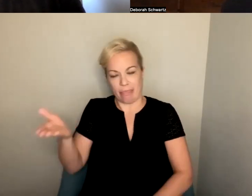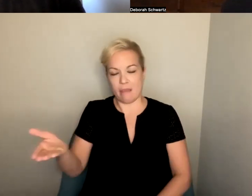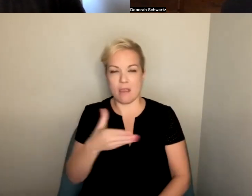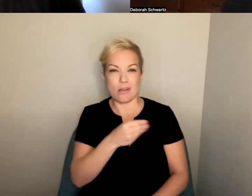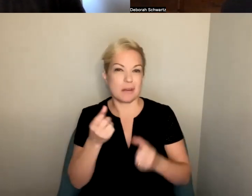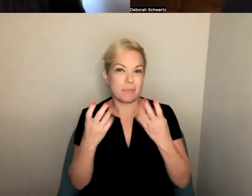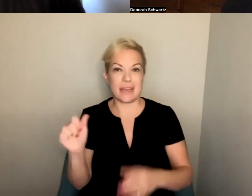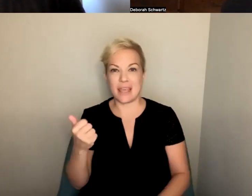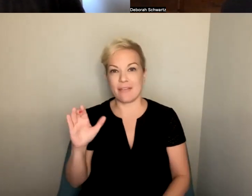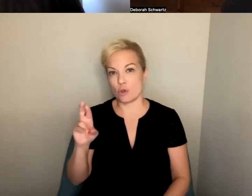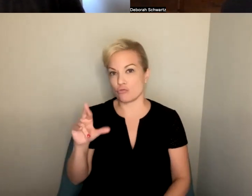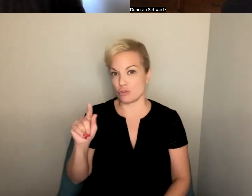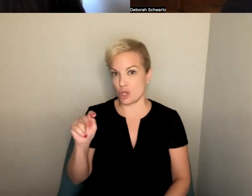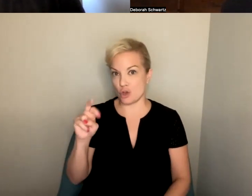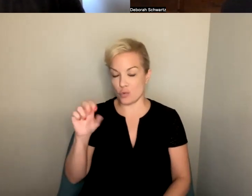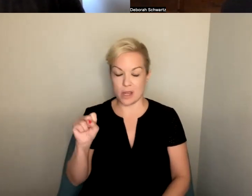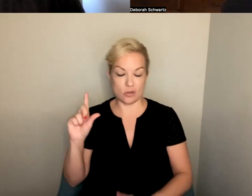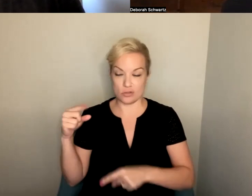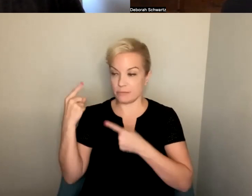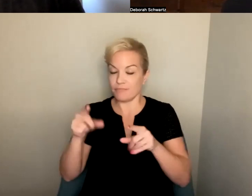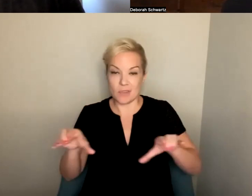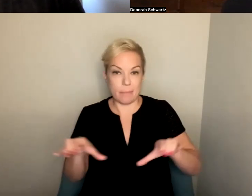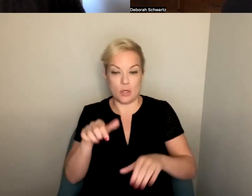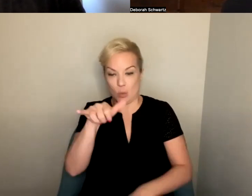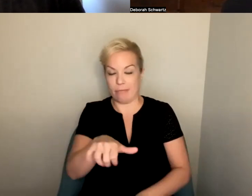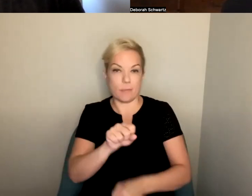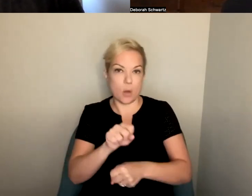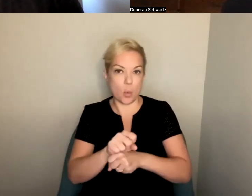have done this kind of work not only for their own curiosity and and knowledge acquisition,